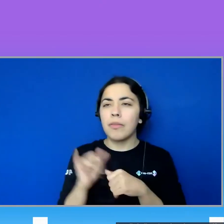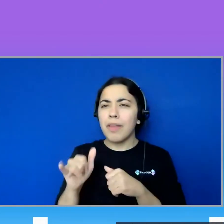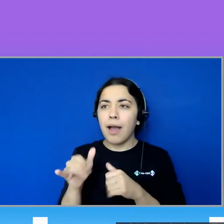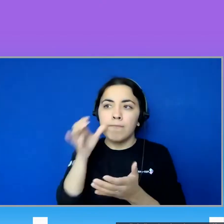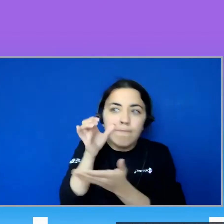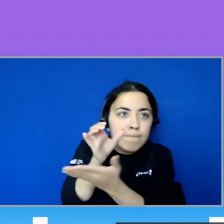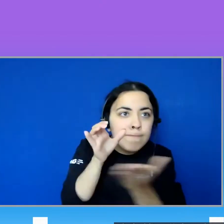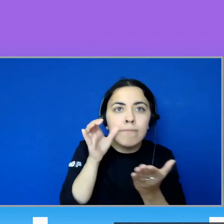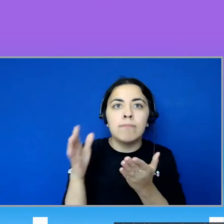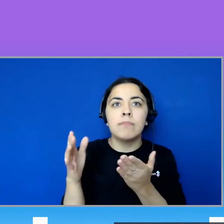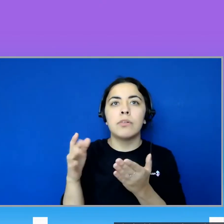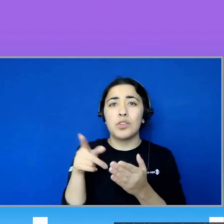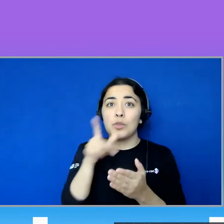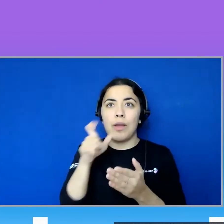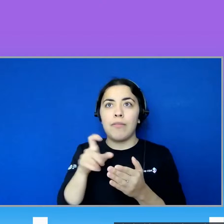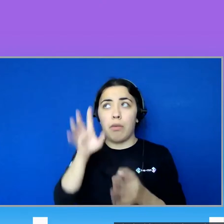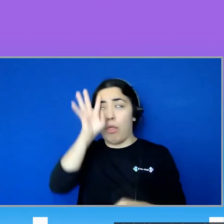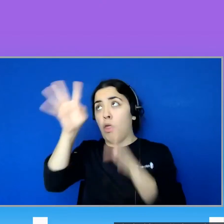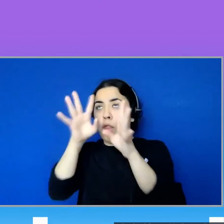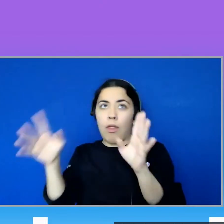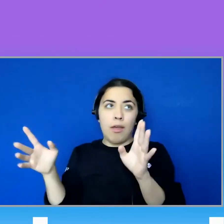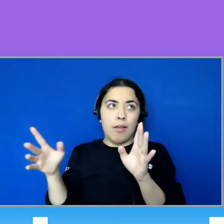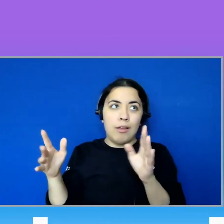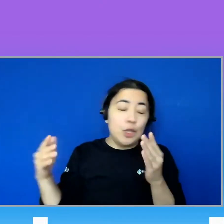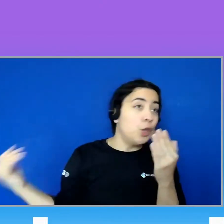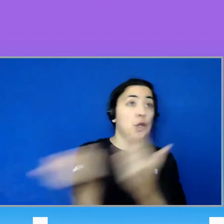You don't need to reinvent the